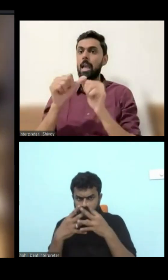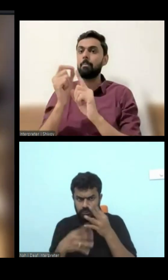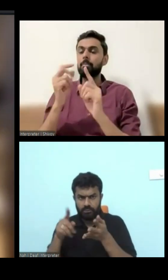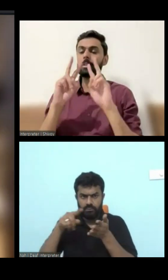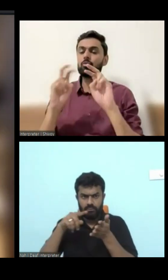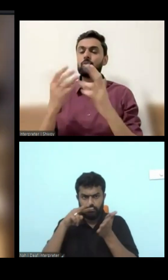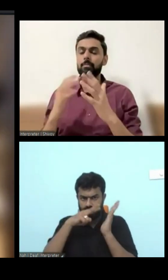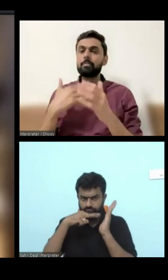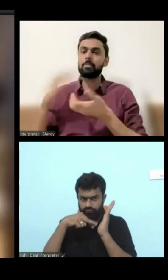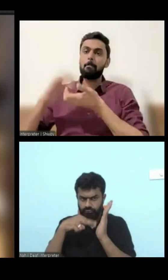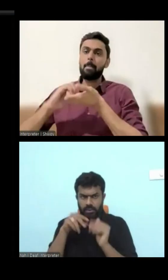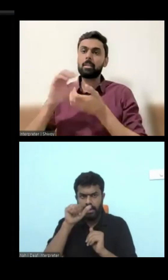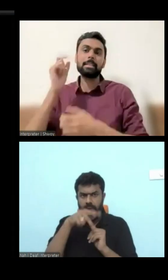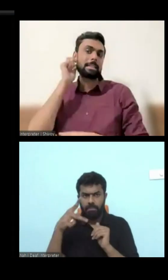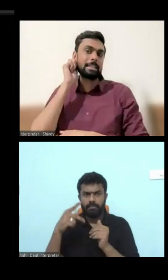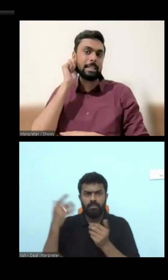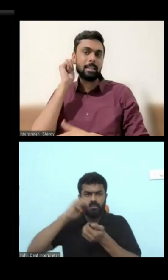So, that is an overview of our solution.